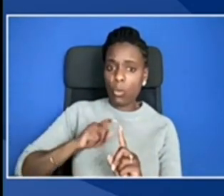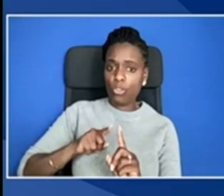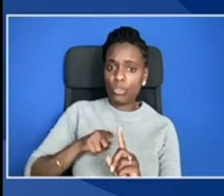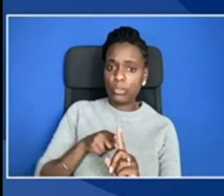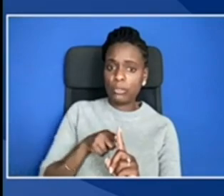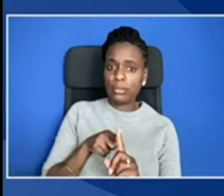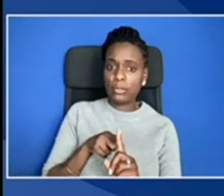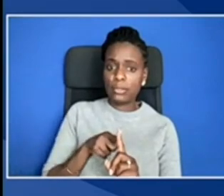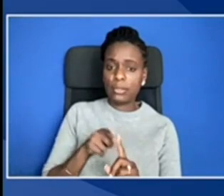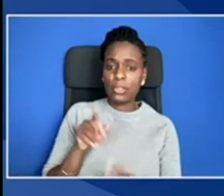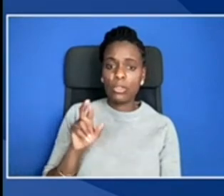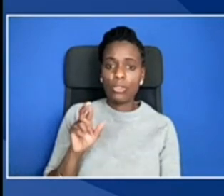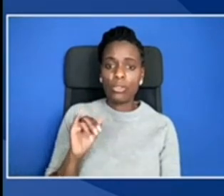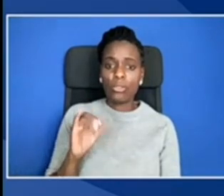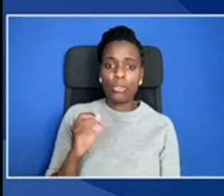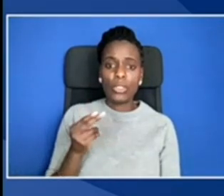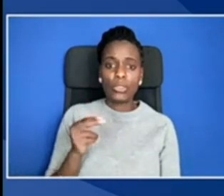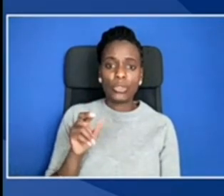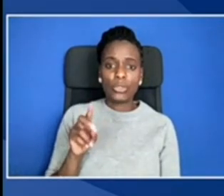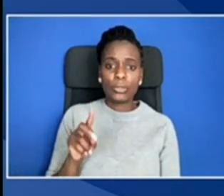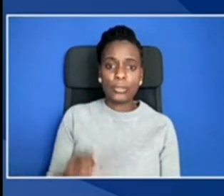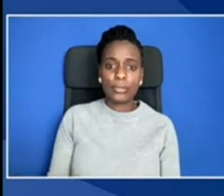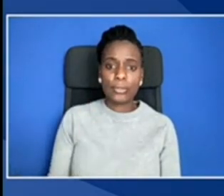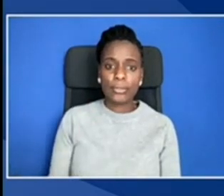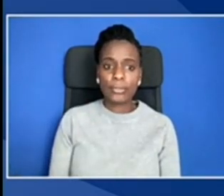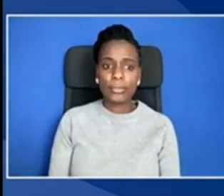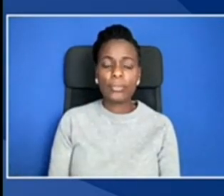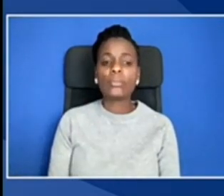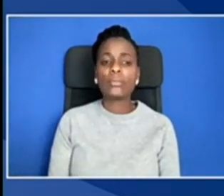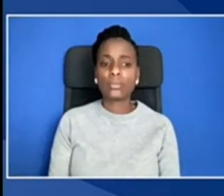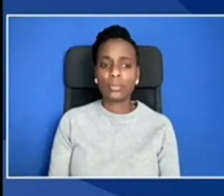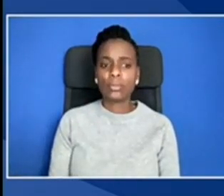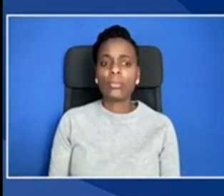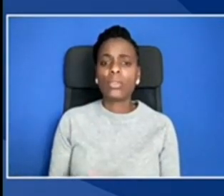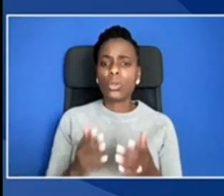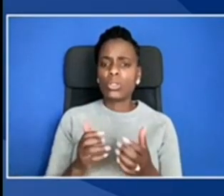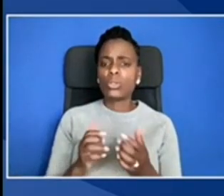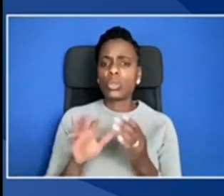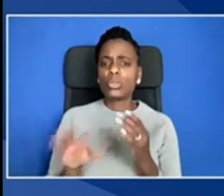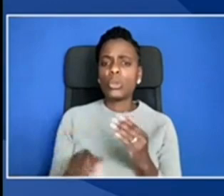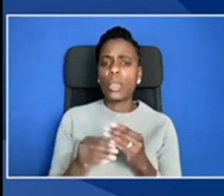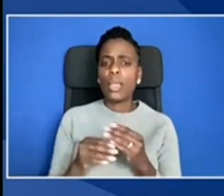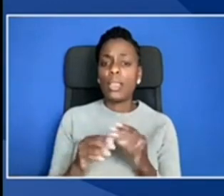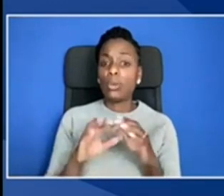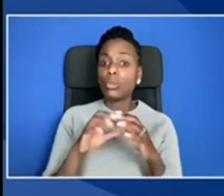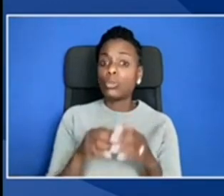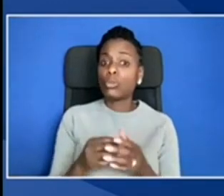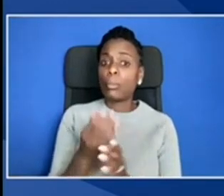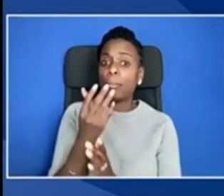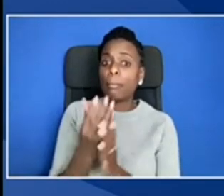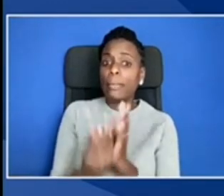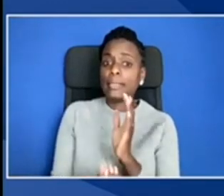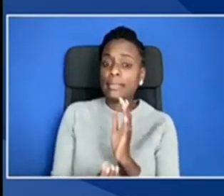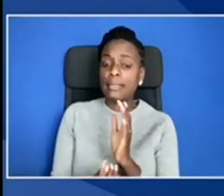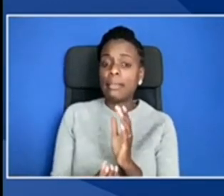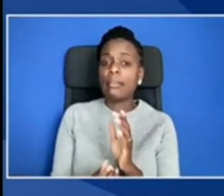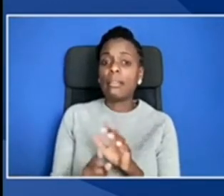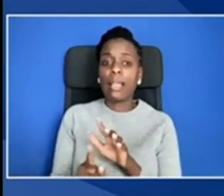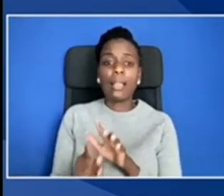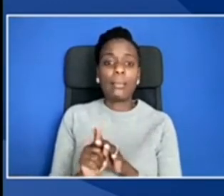Richard, please. I just want to add that there was a group missing from this bullet that comes up in all of our conversations.